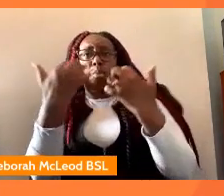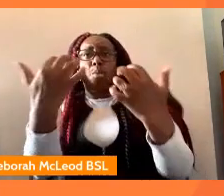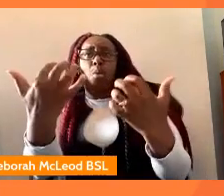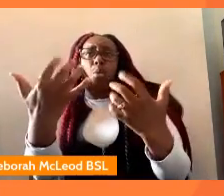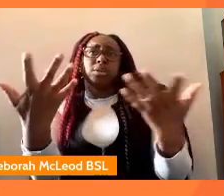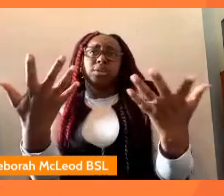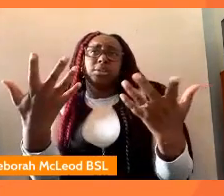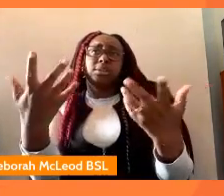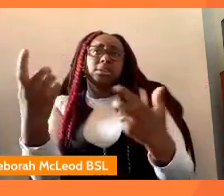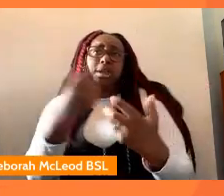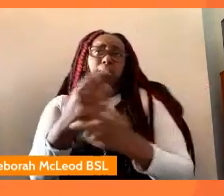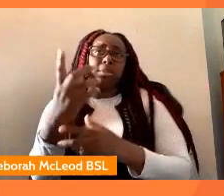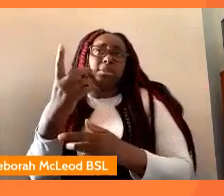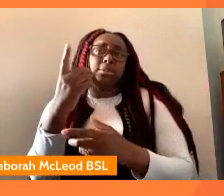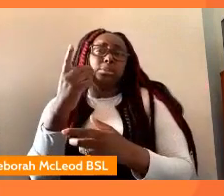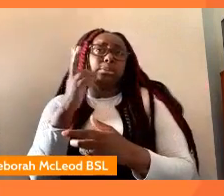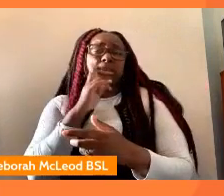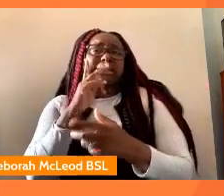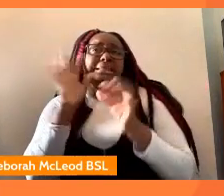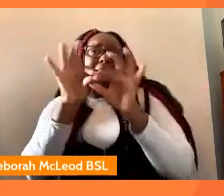if there are barriers to engagement.